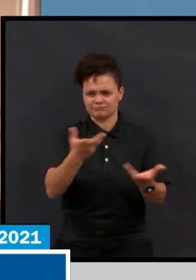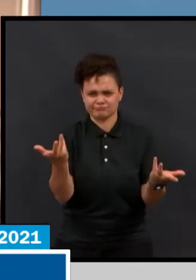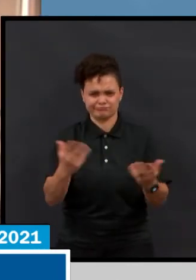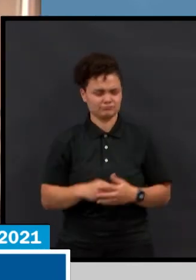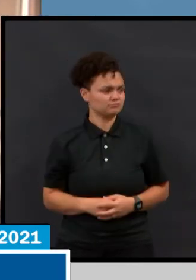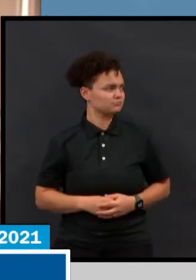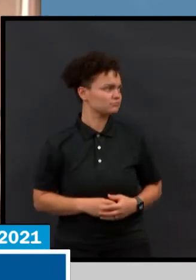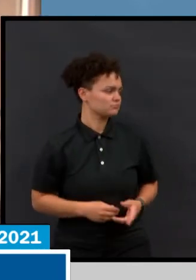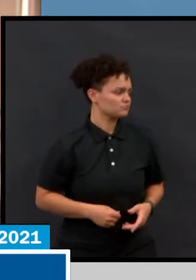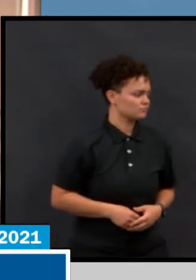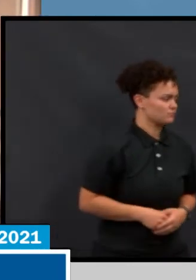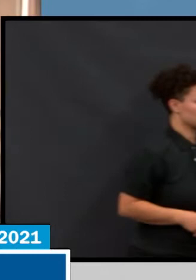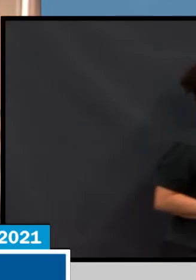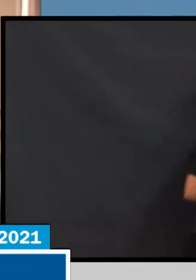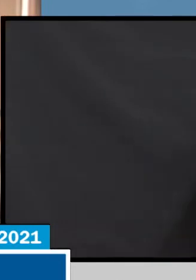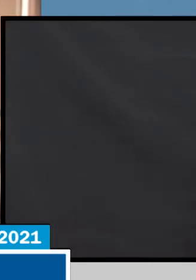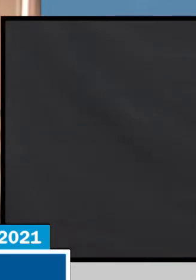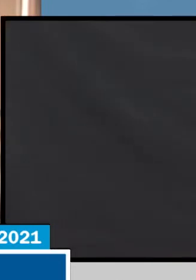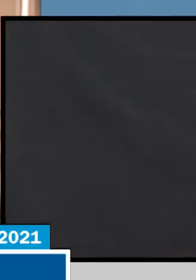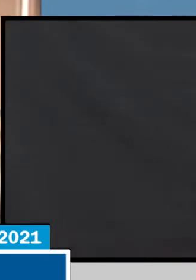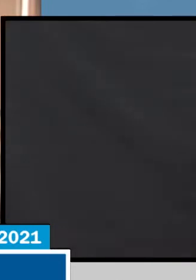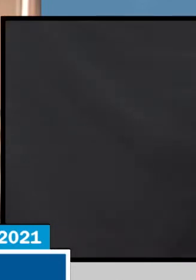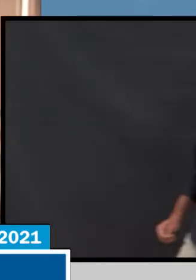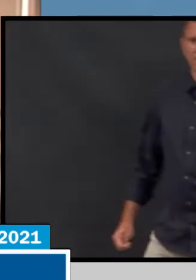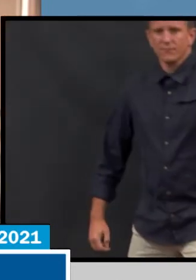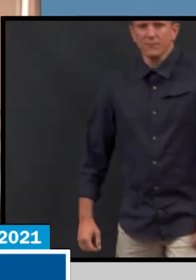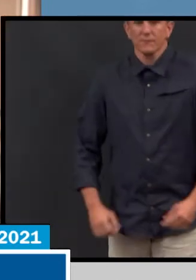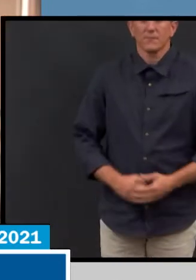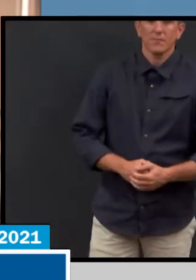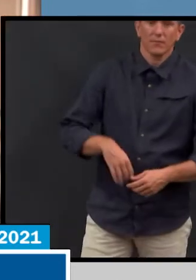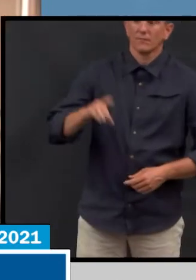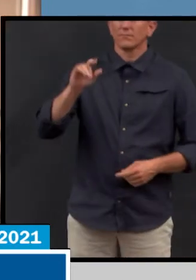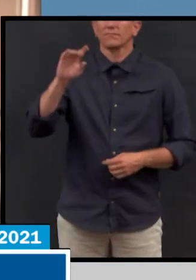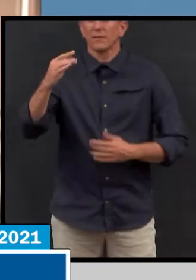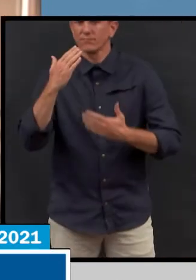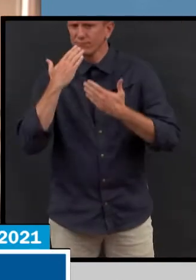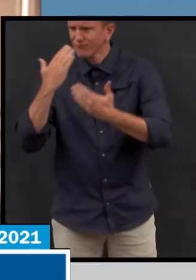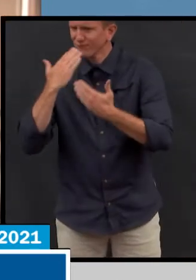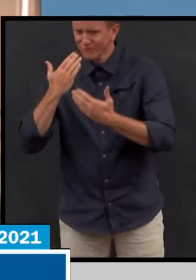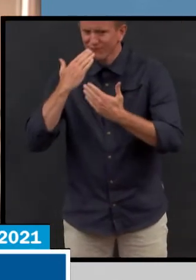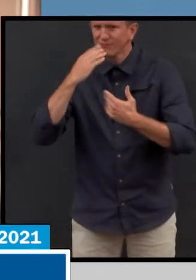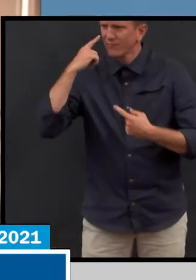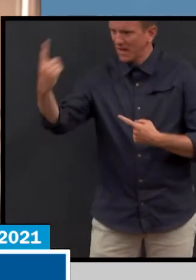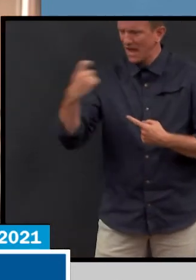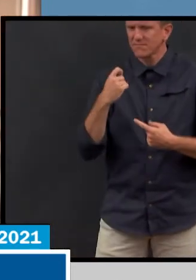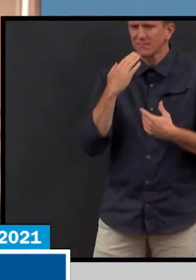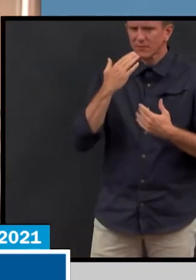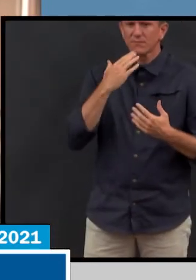the question uh again we're working closely with our partners in the other aspects of the